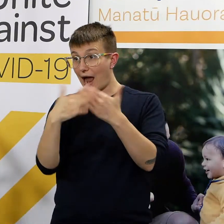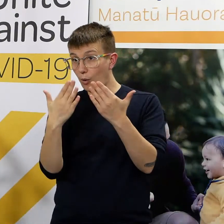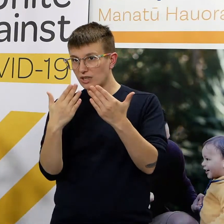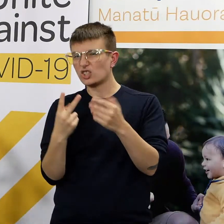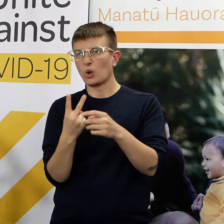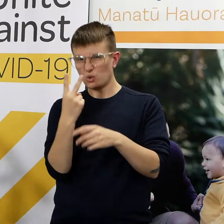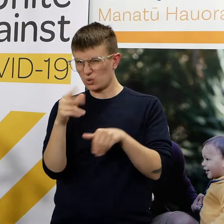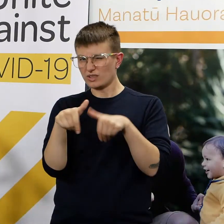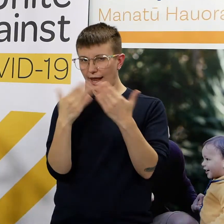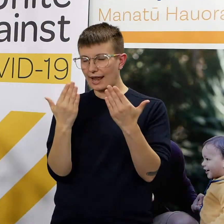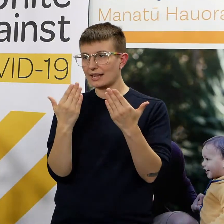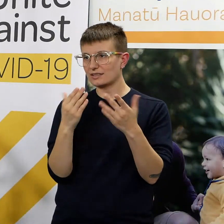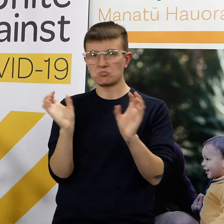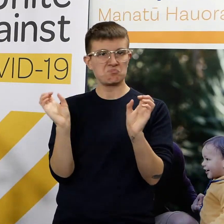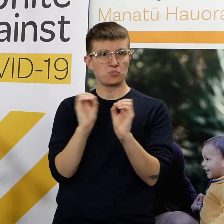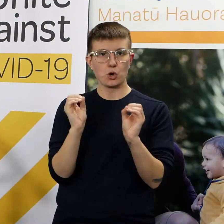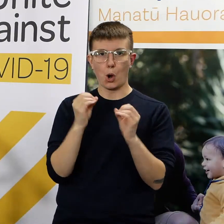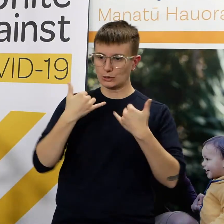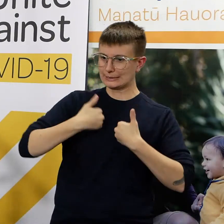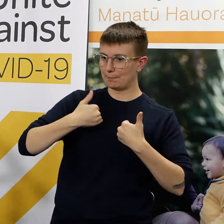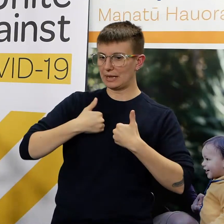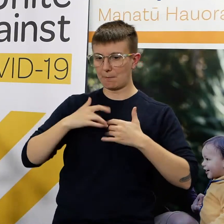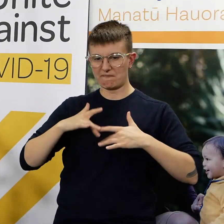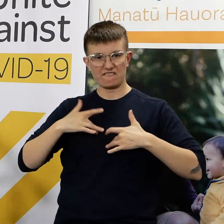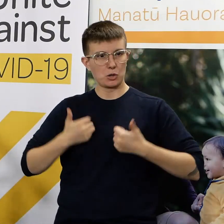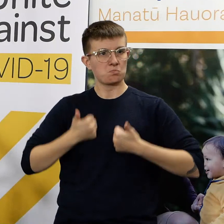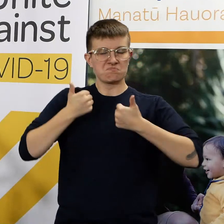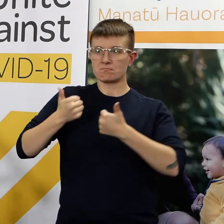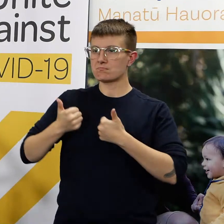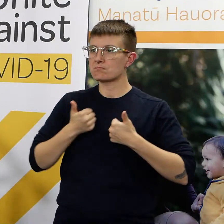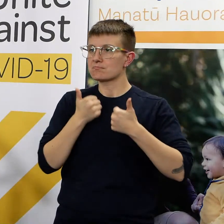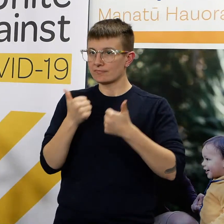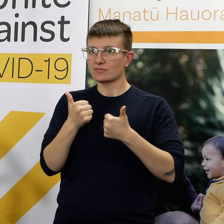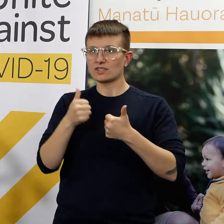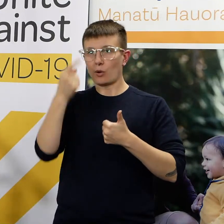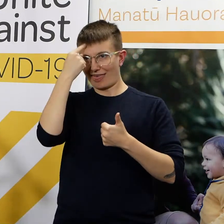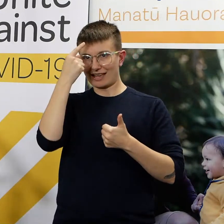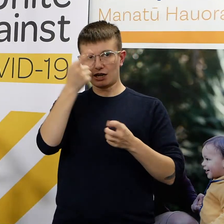So that that will apply here. I suspect they will all want to stay together for that full 14 day period. Final question.